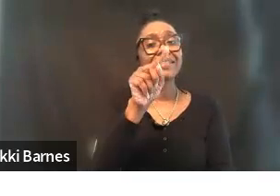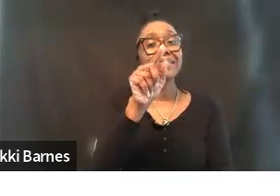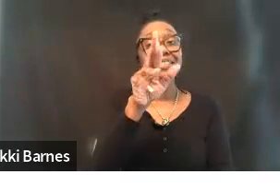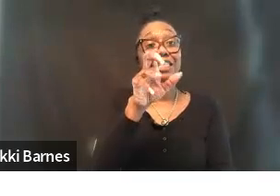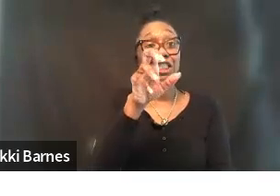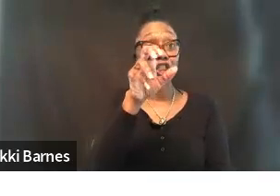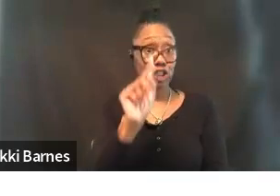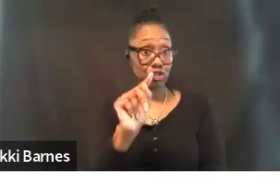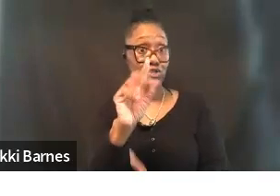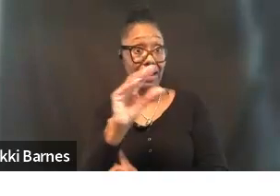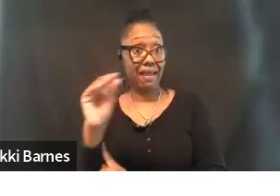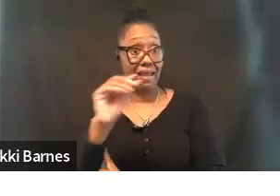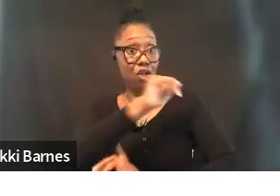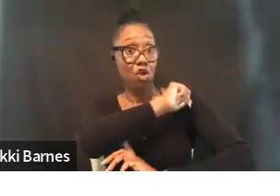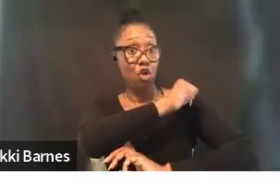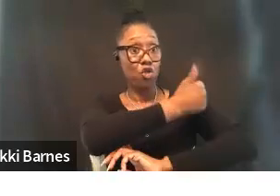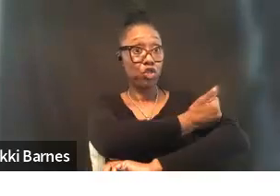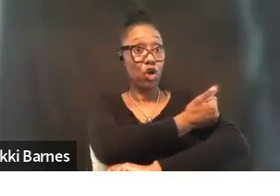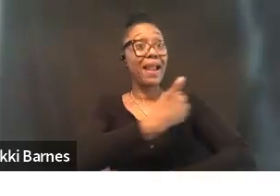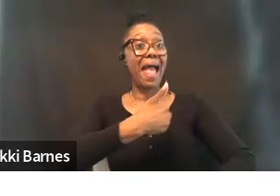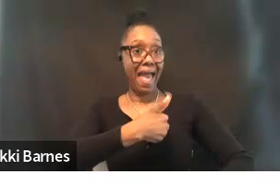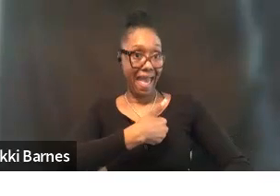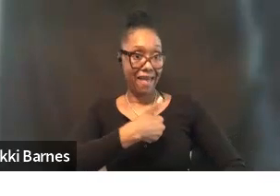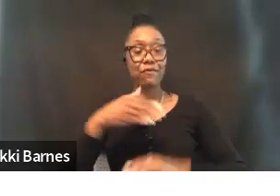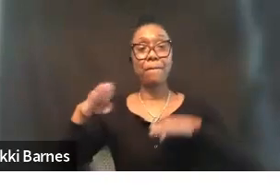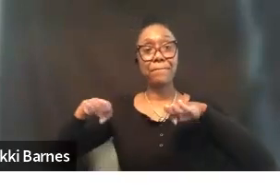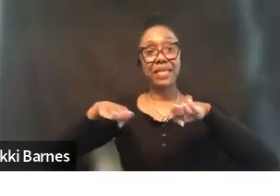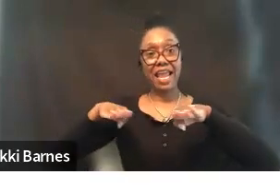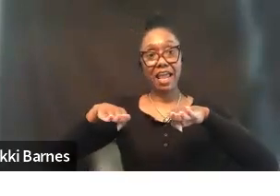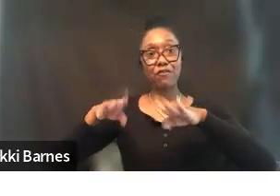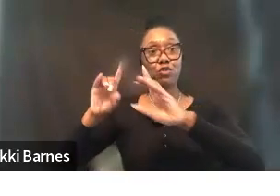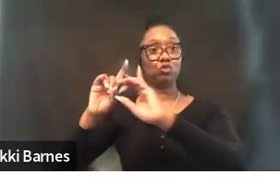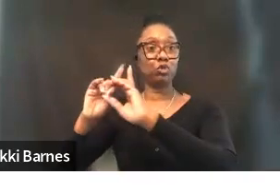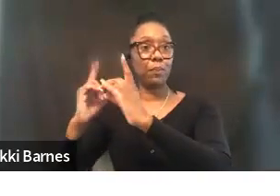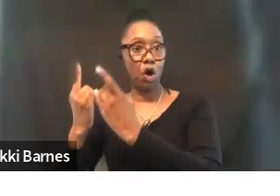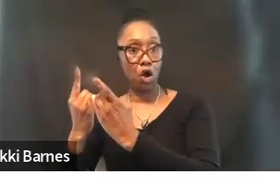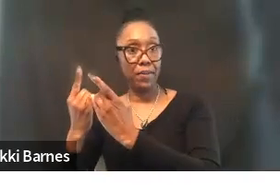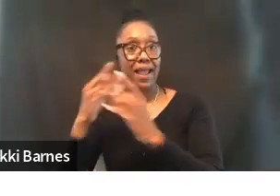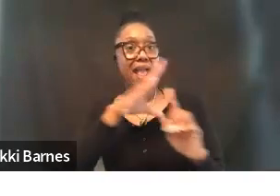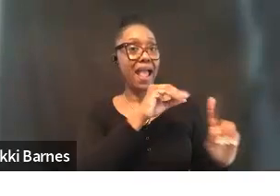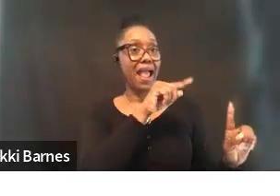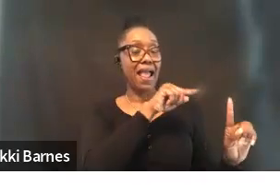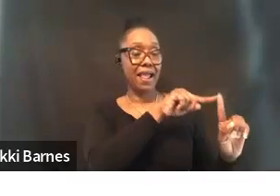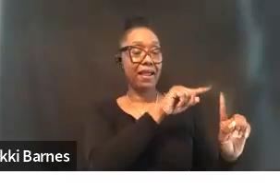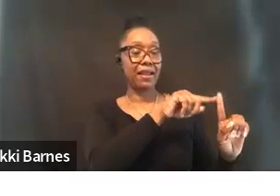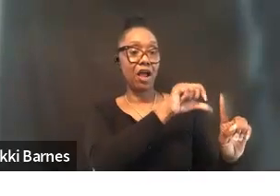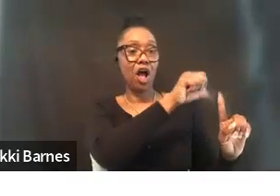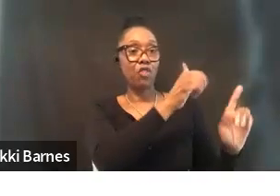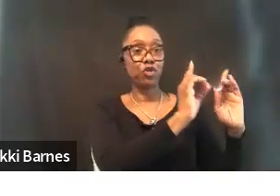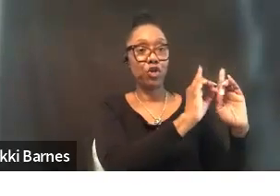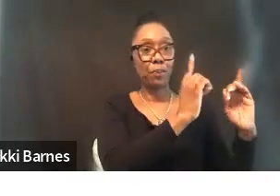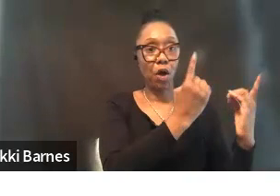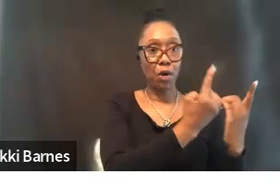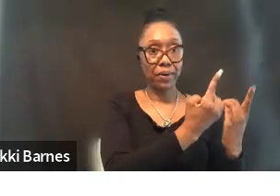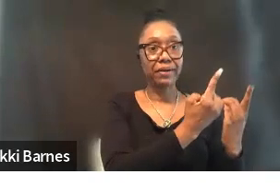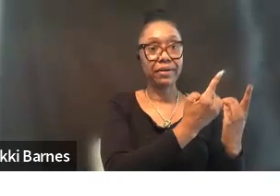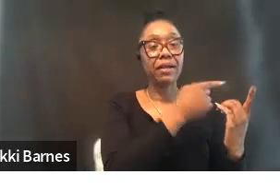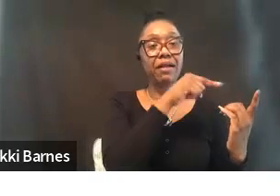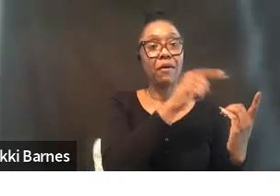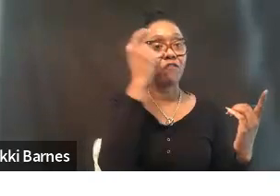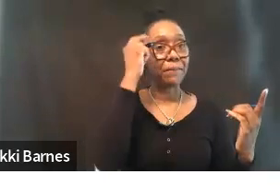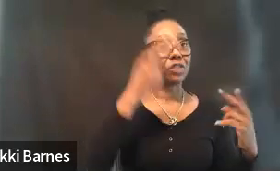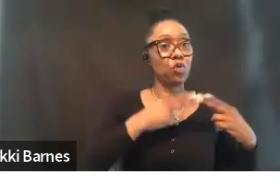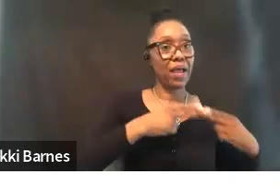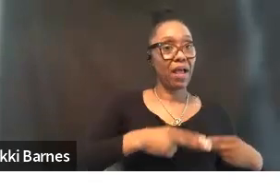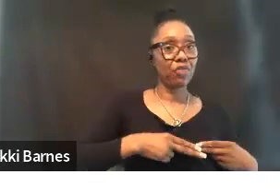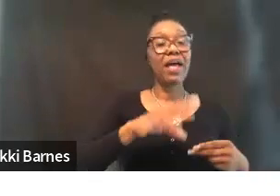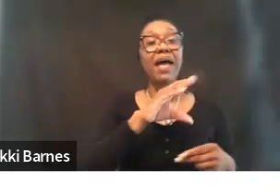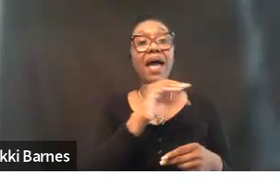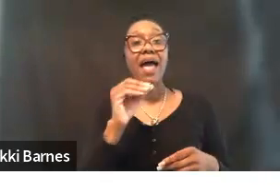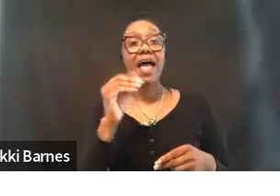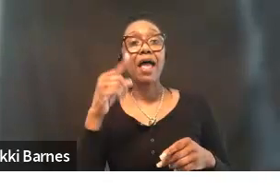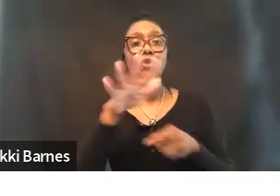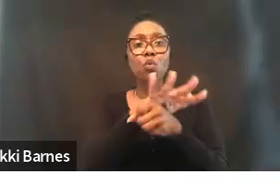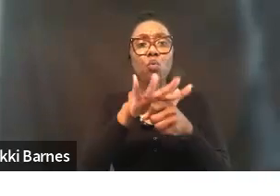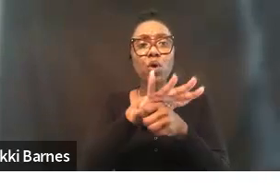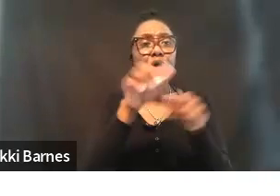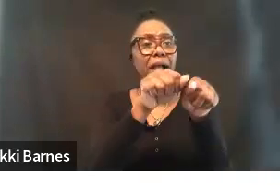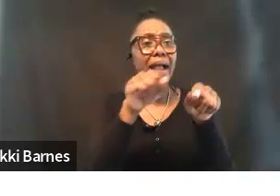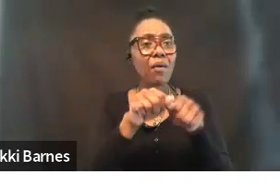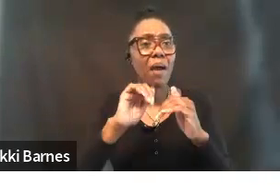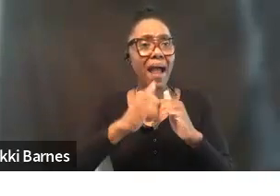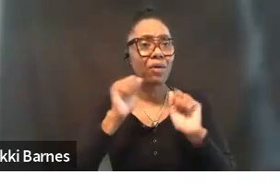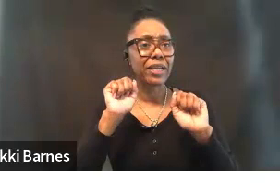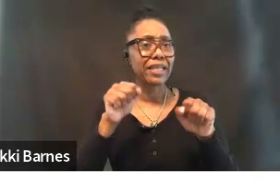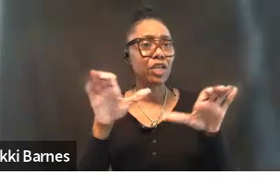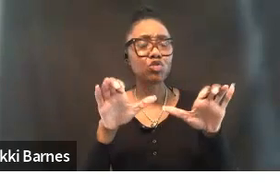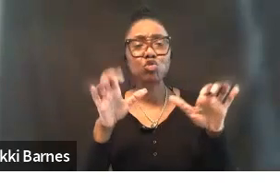That a behavioral health division and a development of disabilities division. So there are some recommendations about how the department can work with our local districts and authorities to look at how they can do some creative things to start individuals who may have needs across DD and behavioral health.